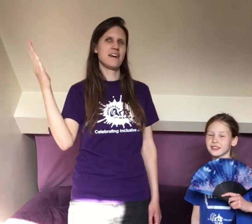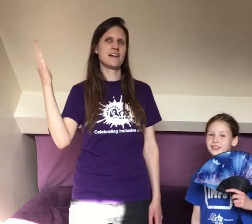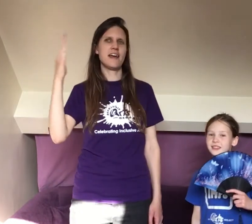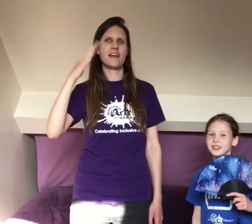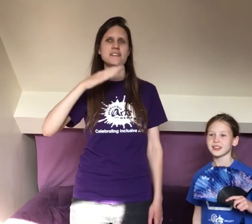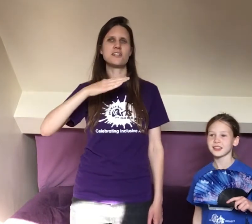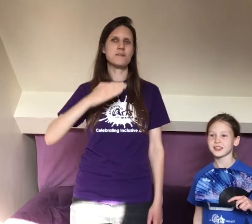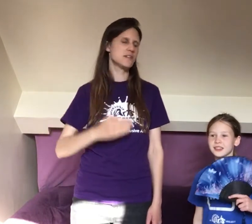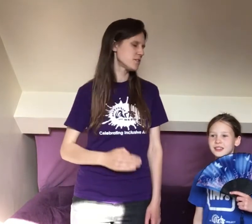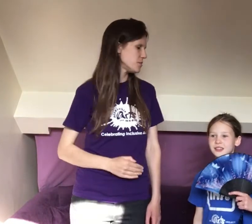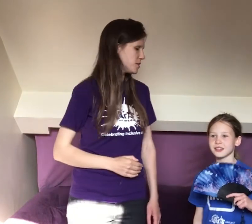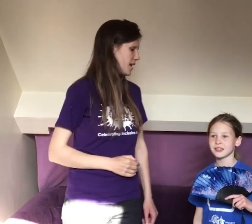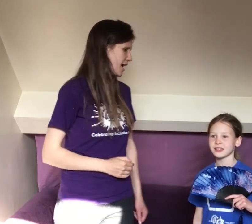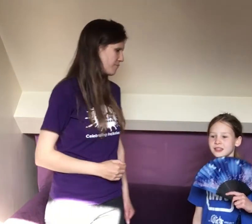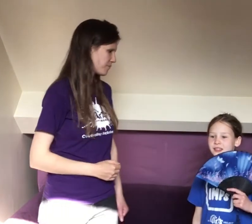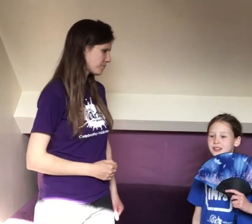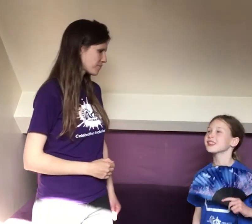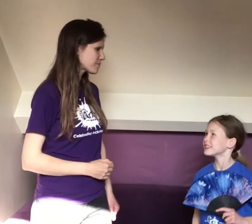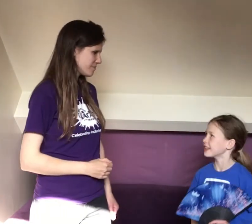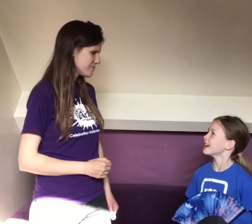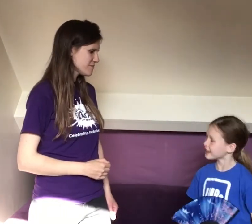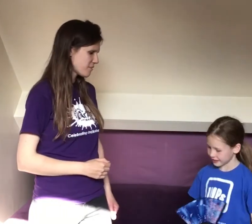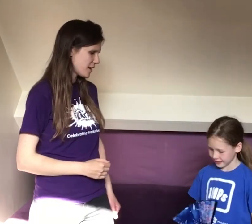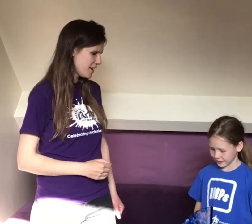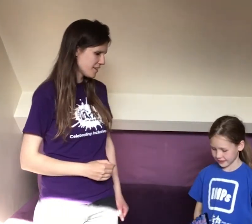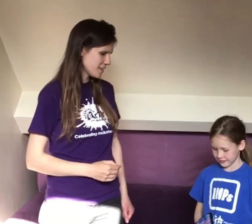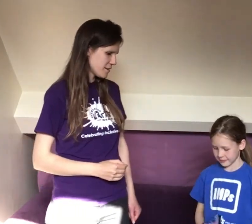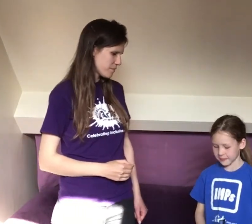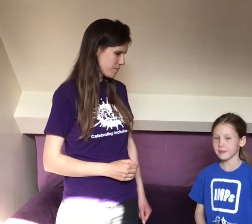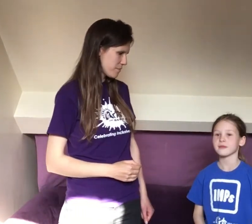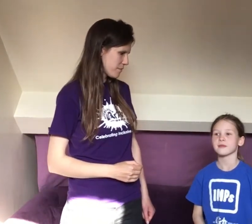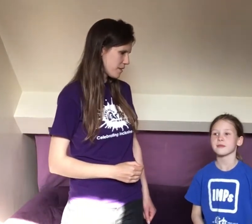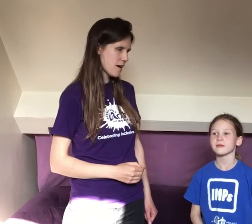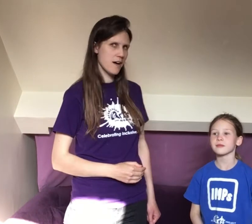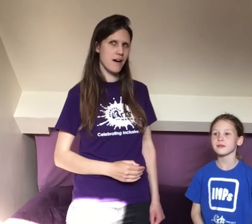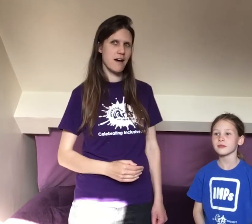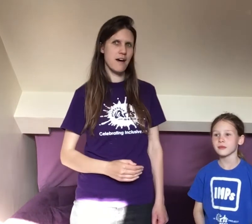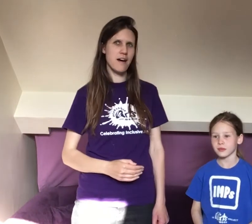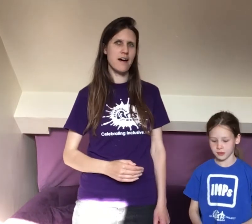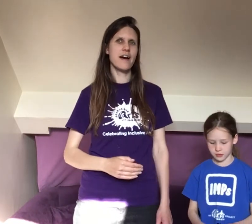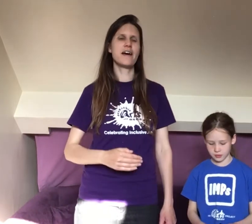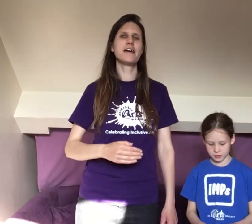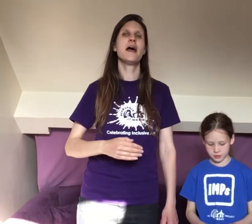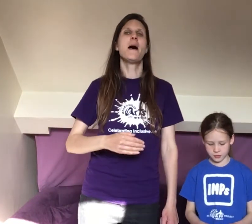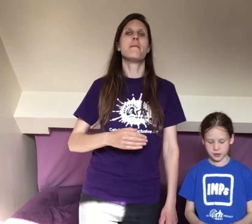So shall we do… shall we do that again? Yeah. Ready? My….